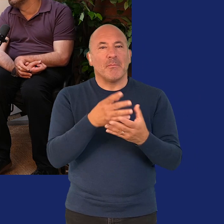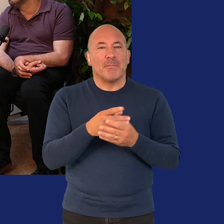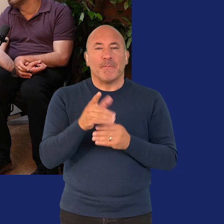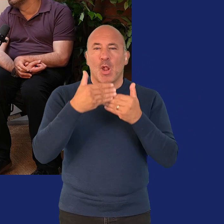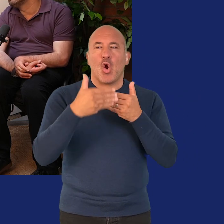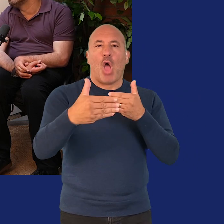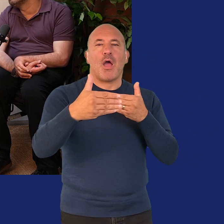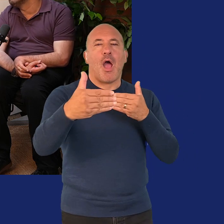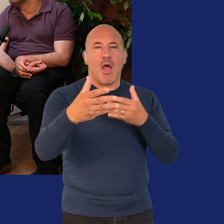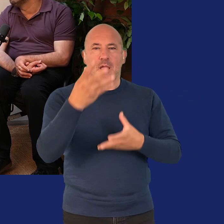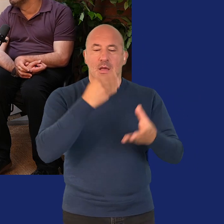career grows and progresses. Josh: Cool.